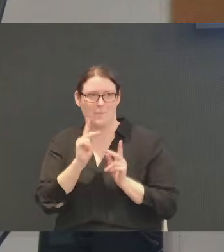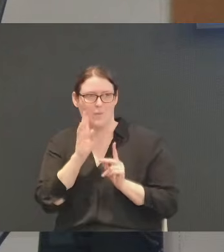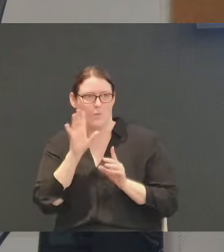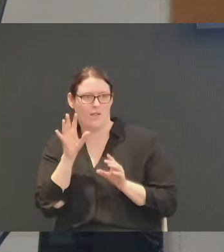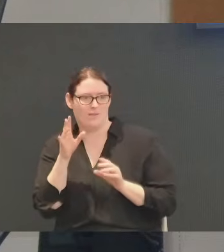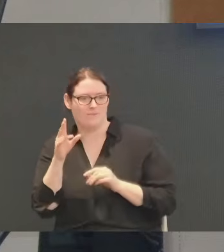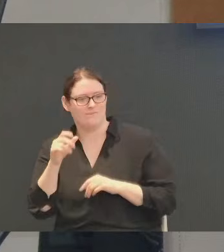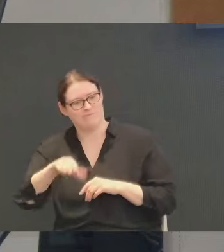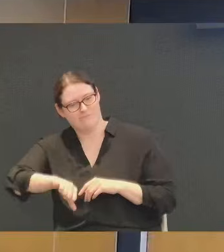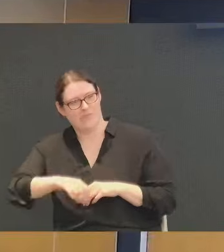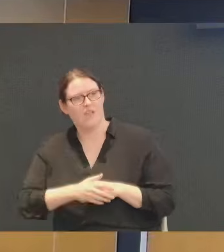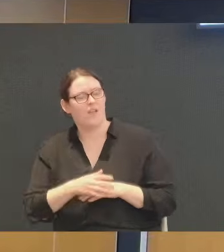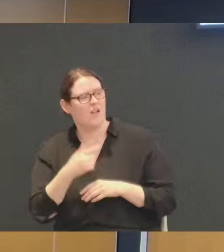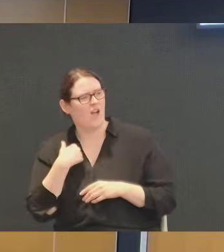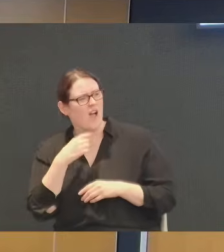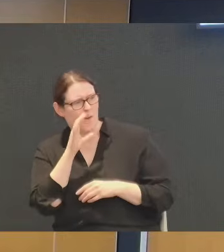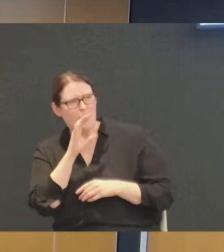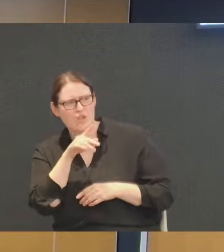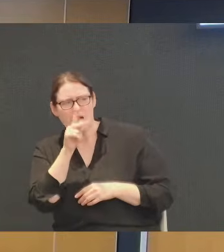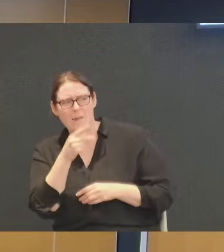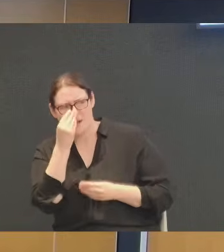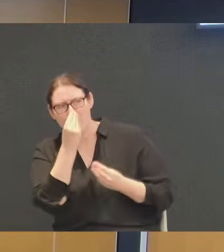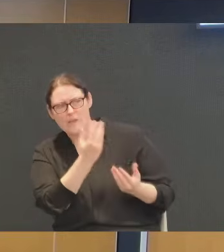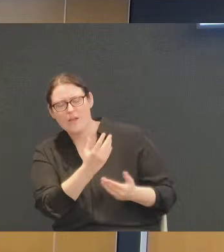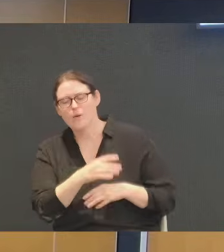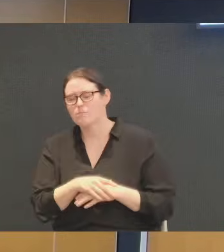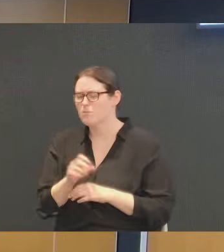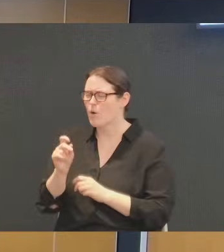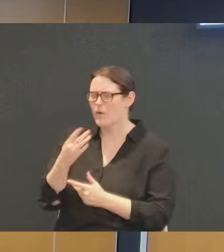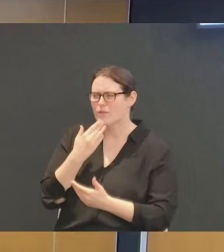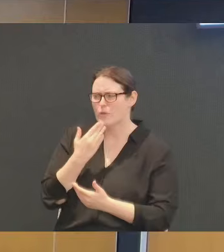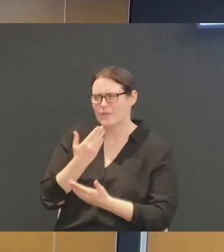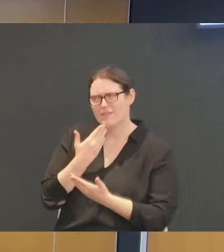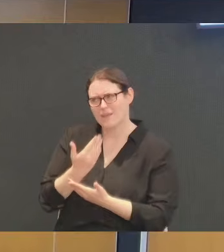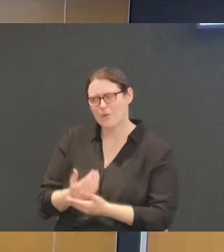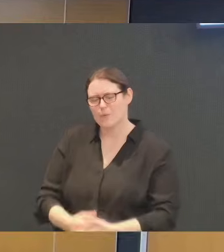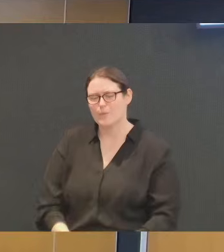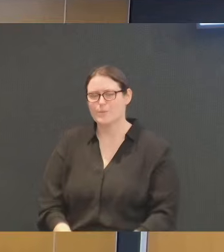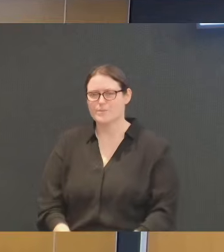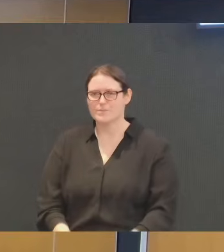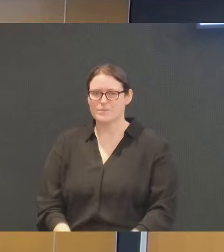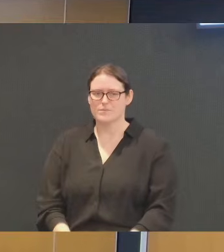and share that with the Commissioner. Okay. Thank you. Okay. Good question. Thank you. so we'll move